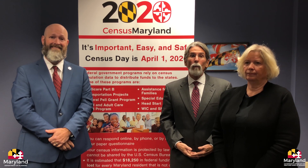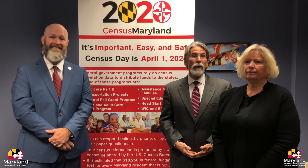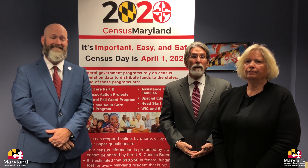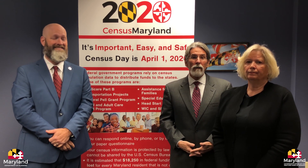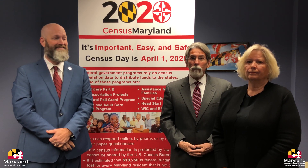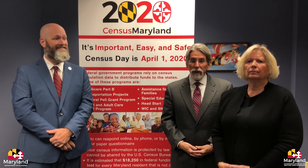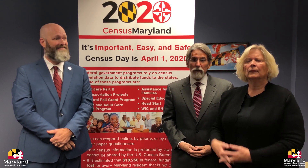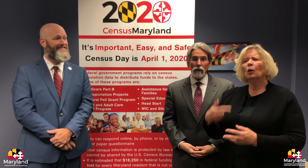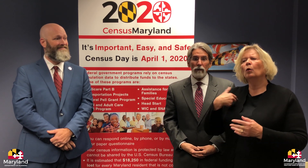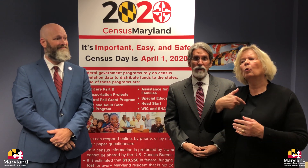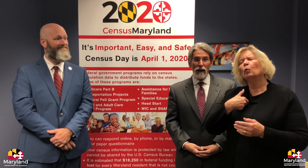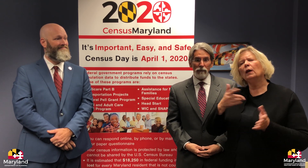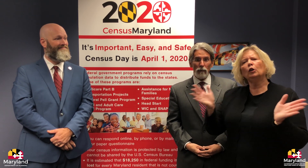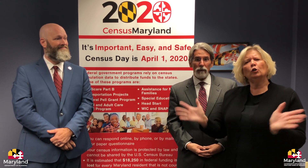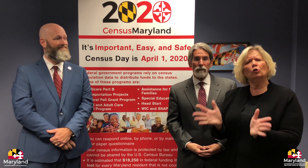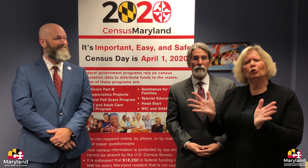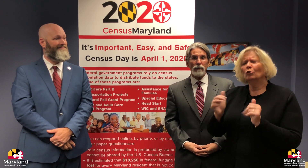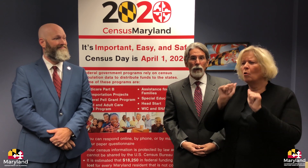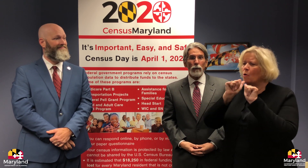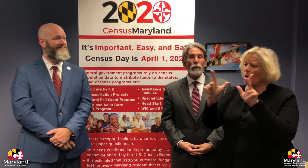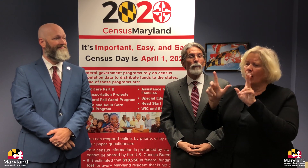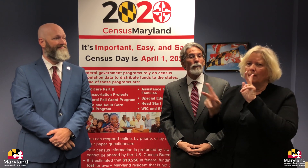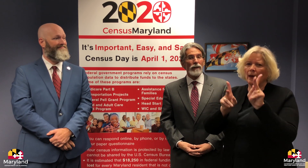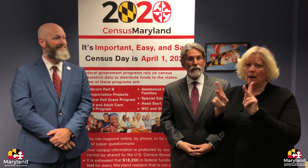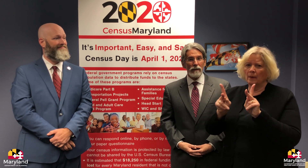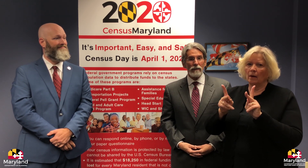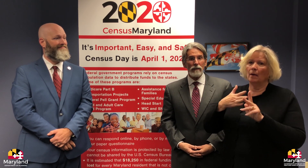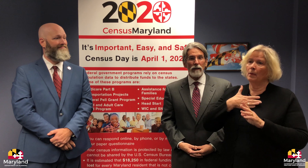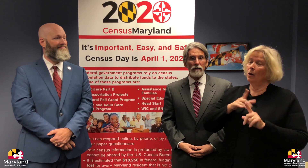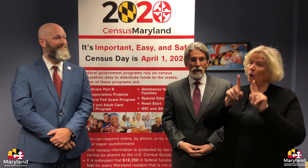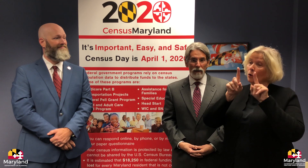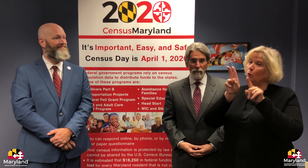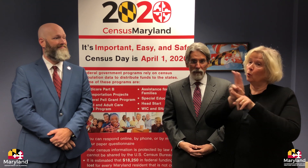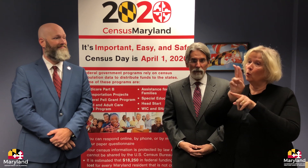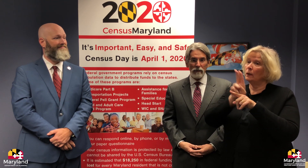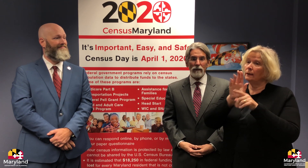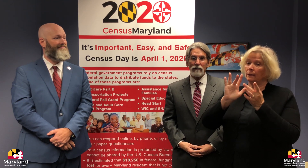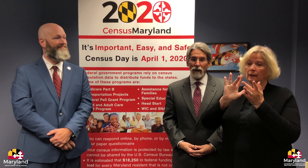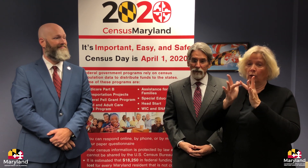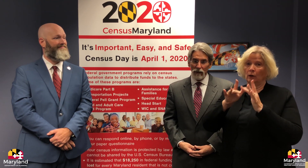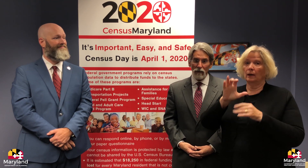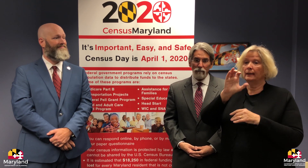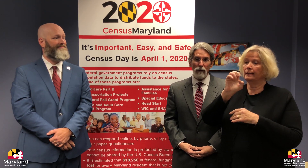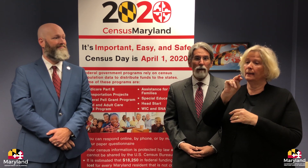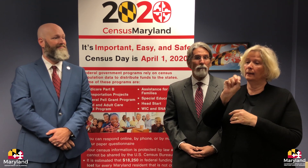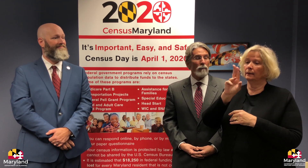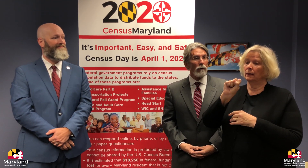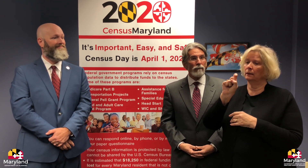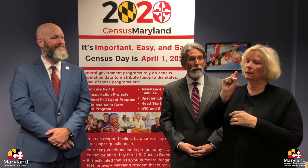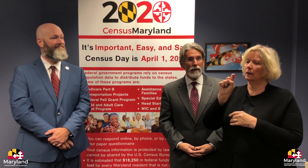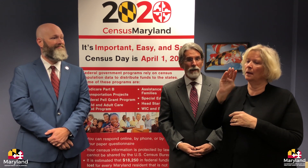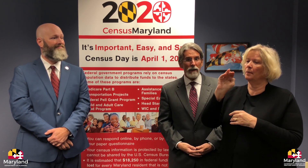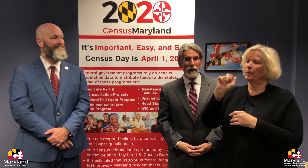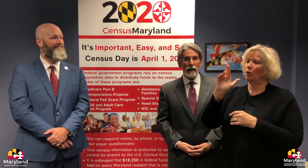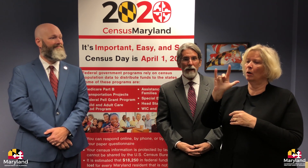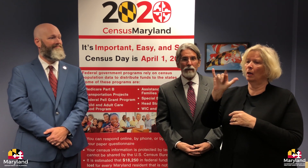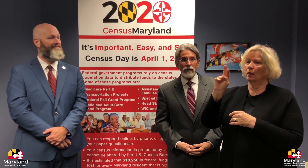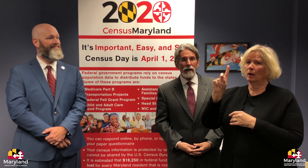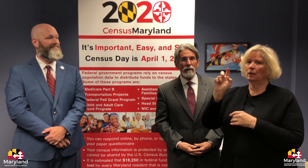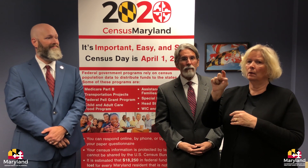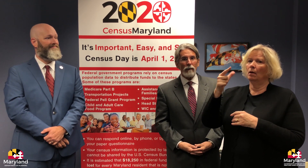Sec. McCord: We encourage everyone to go to Census.Maryland.gov for more information